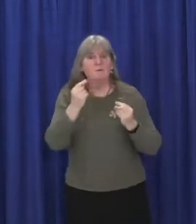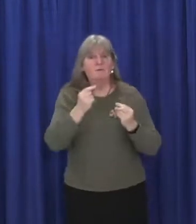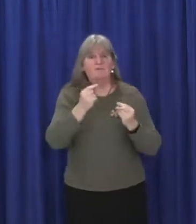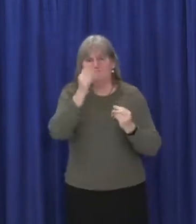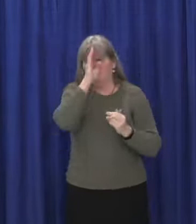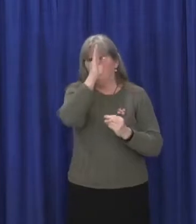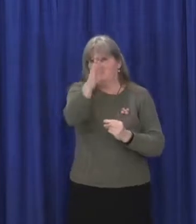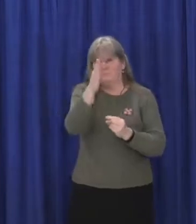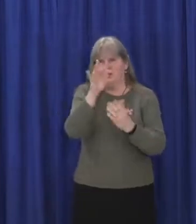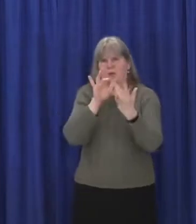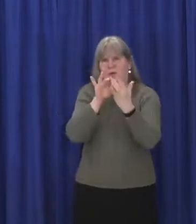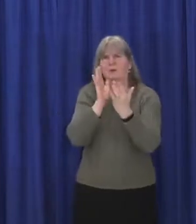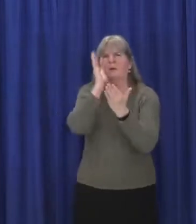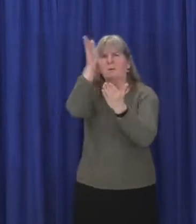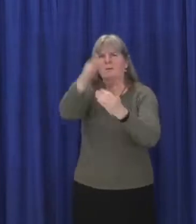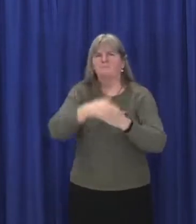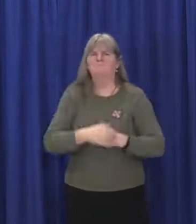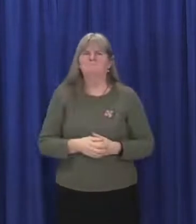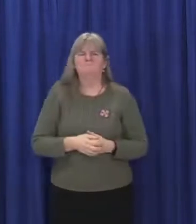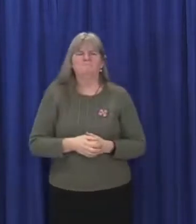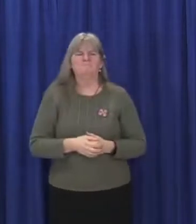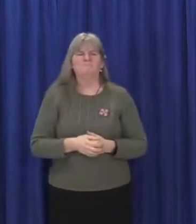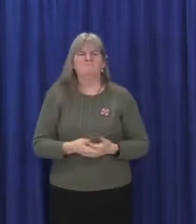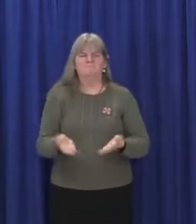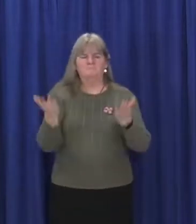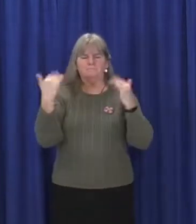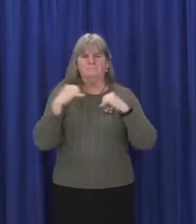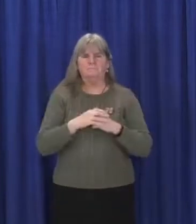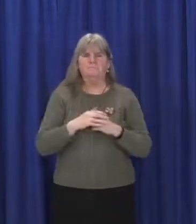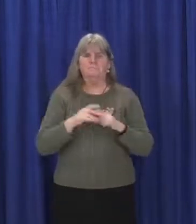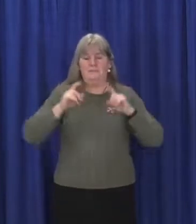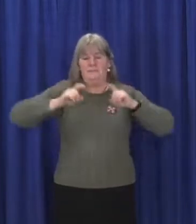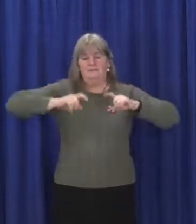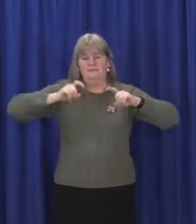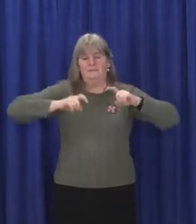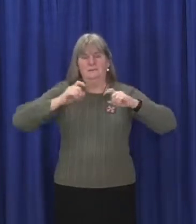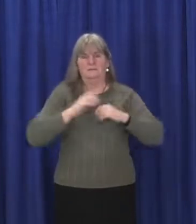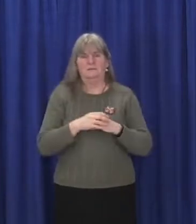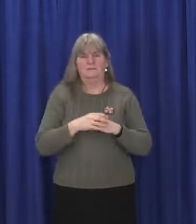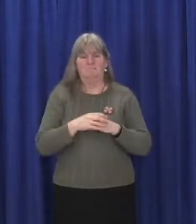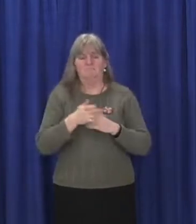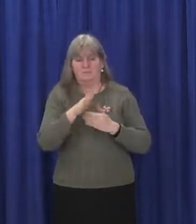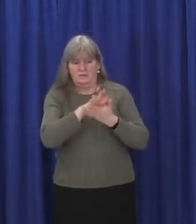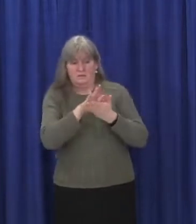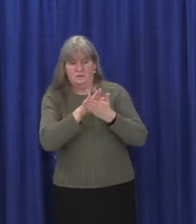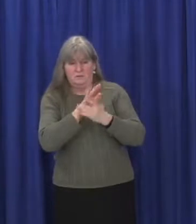I'll turn now to testing. We have heard from the school communities requests